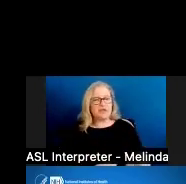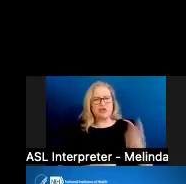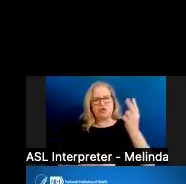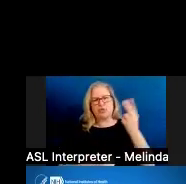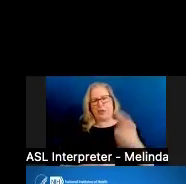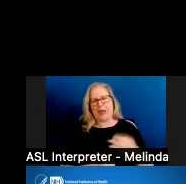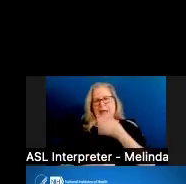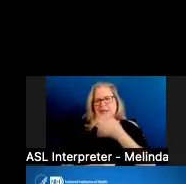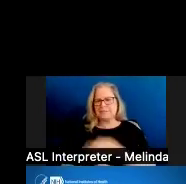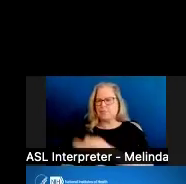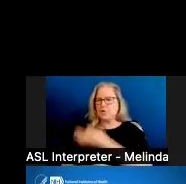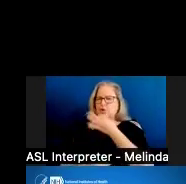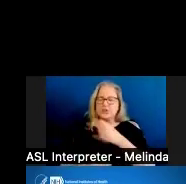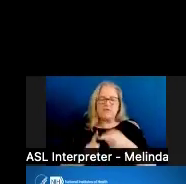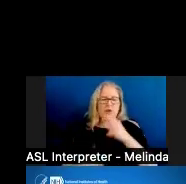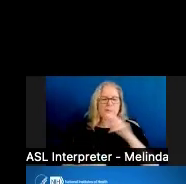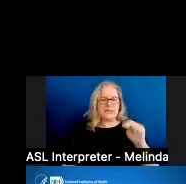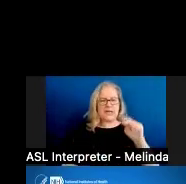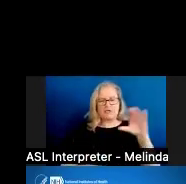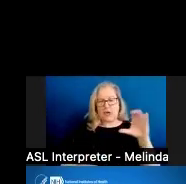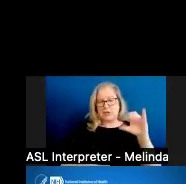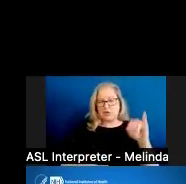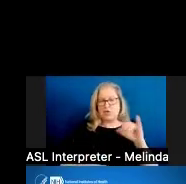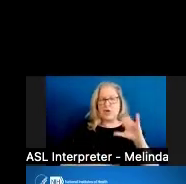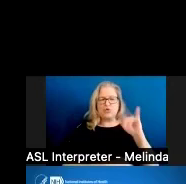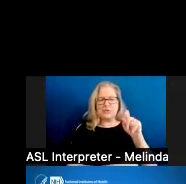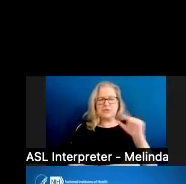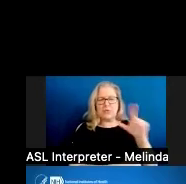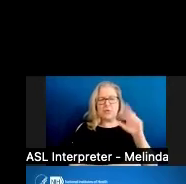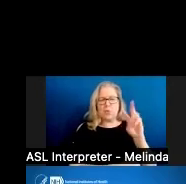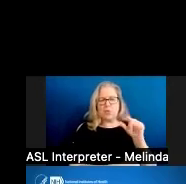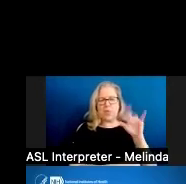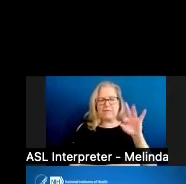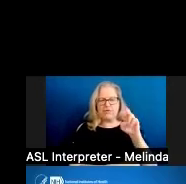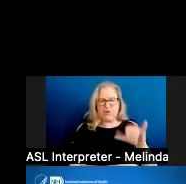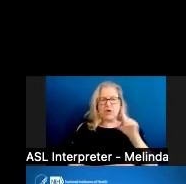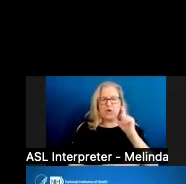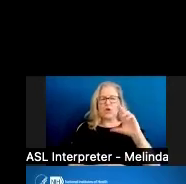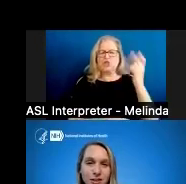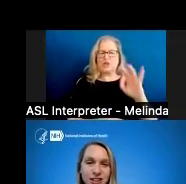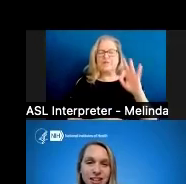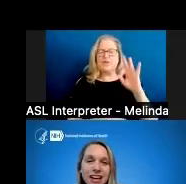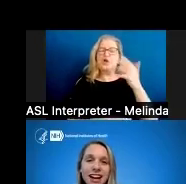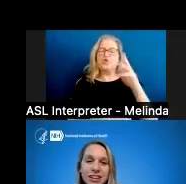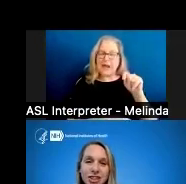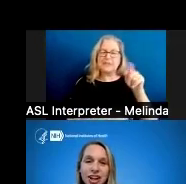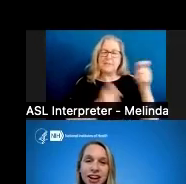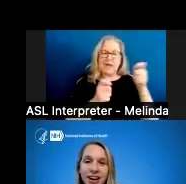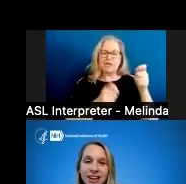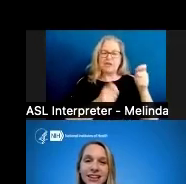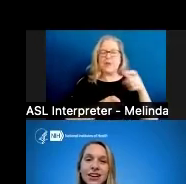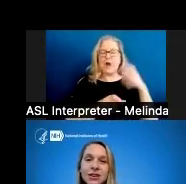from the National Cancer Institute, Crystal Wolfrey, who's the Chief Grants Management Officer, and Sean Hine,